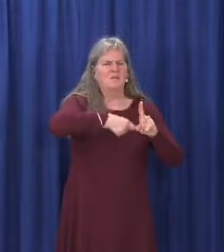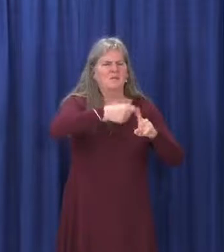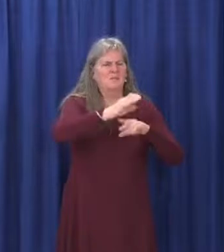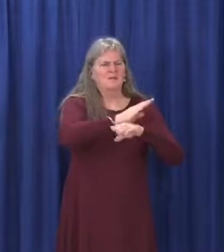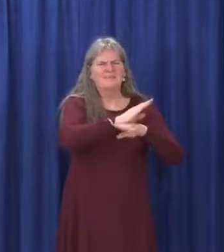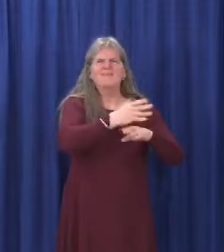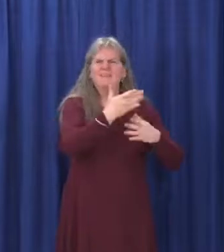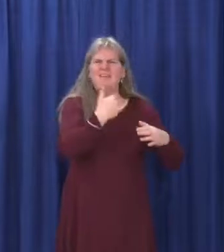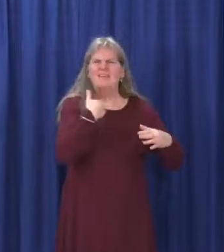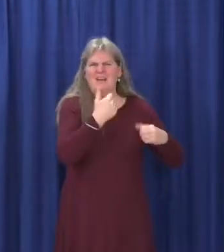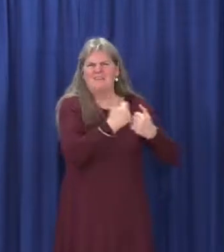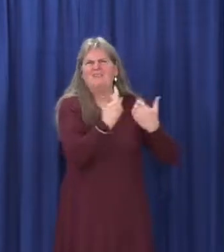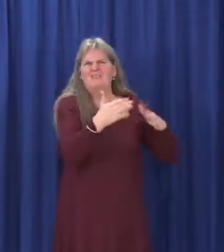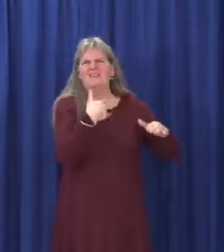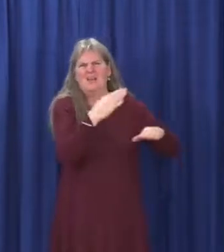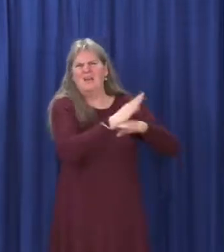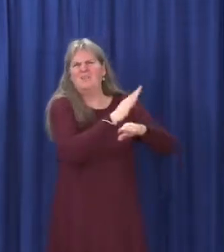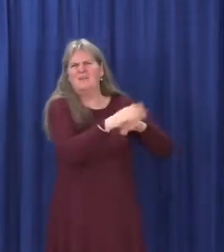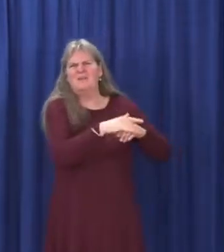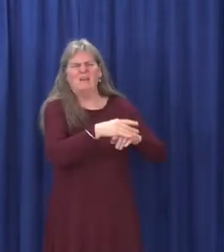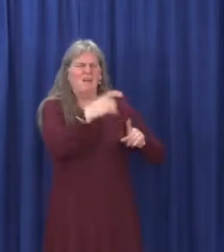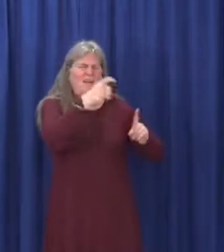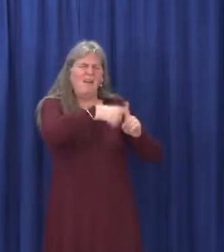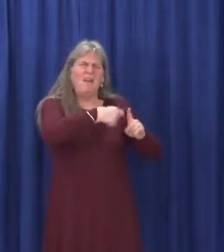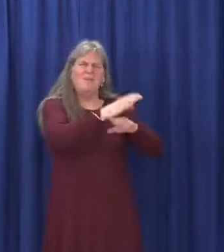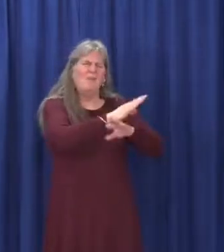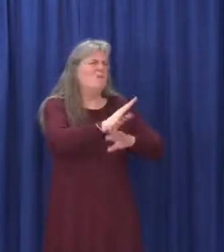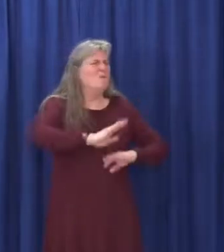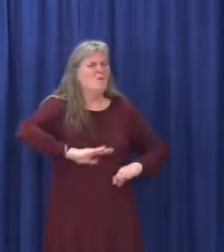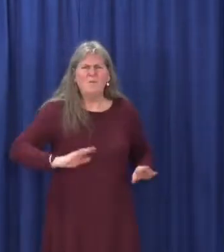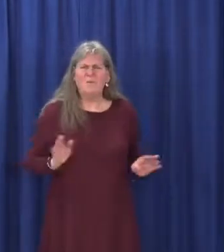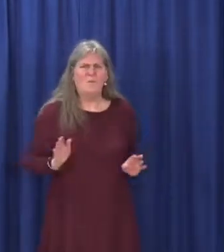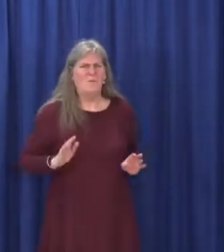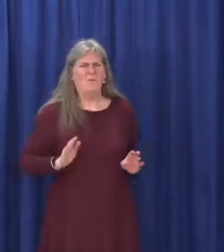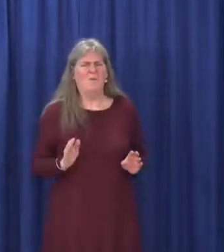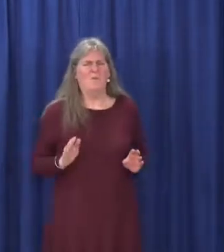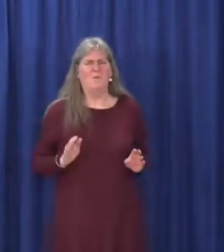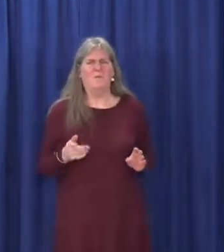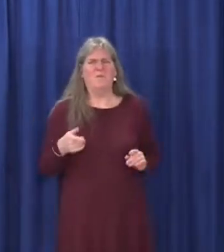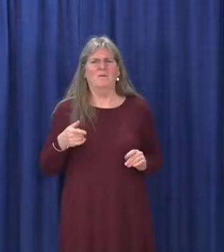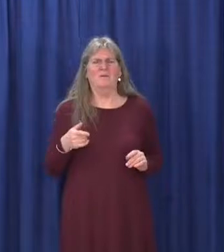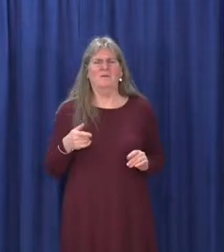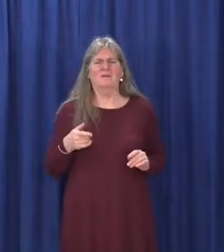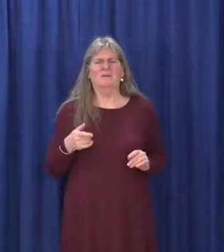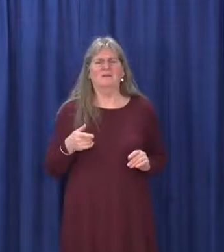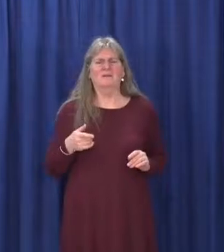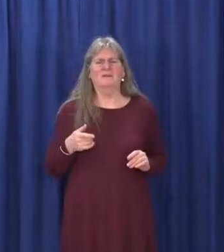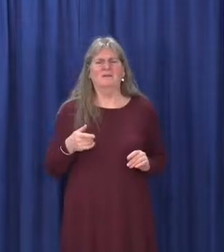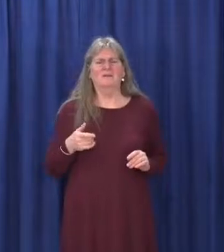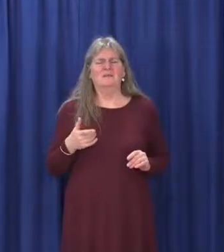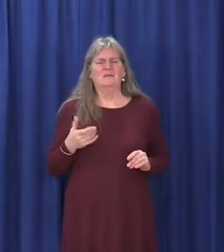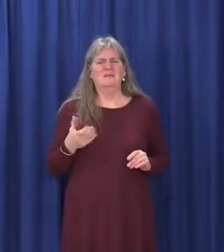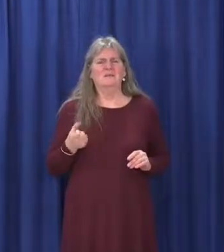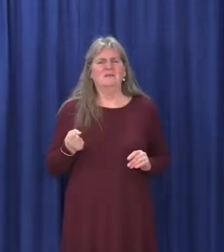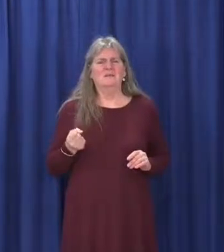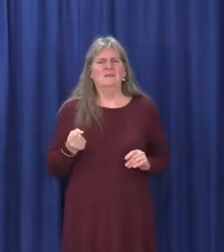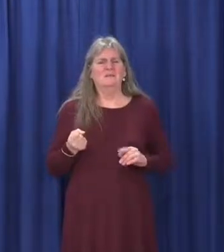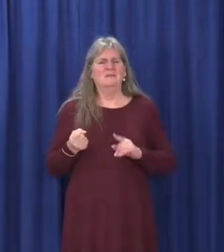I just-- it-- it hurts to see individuals having to reach out...so hurt on social media because of